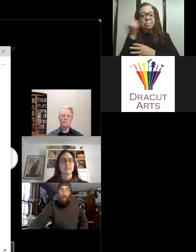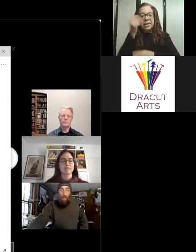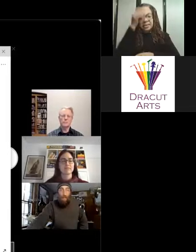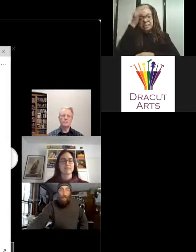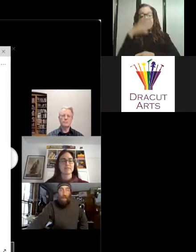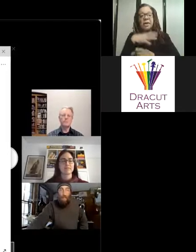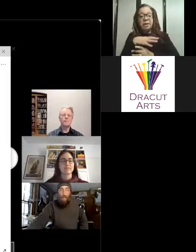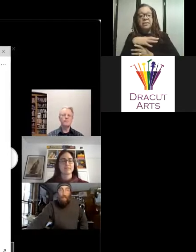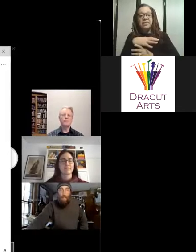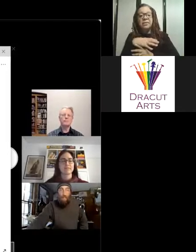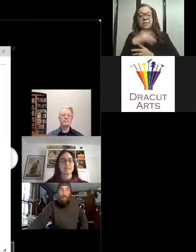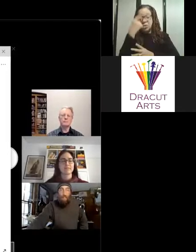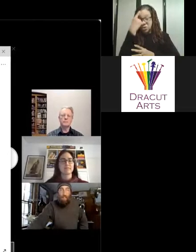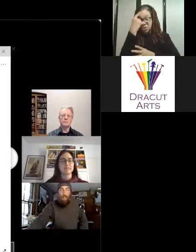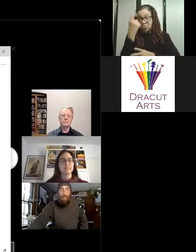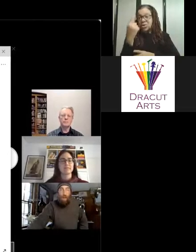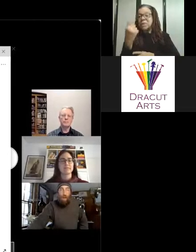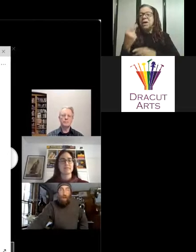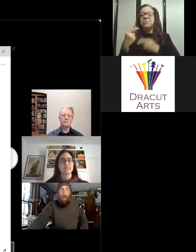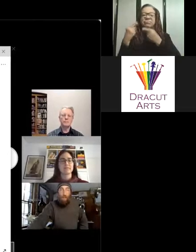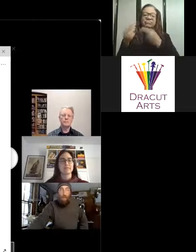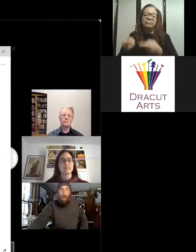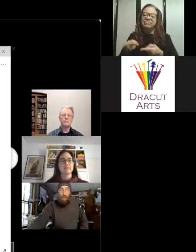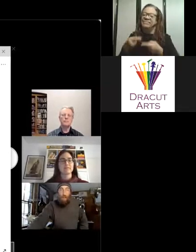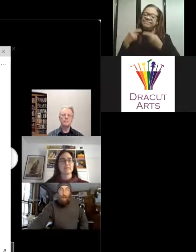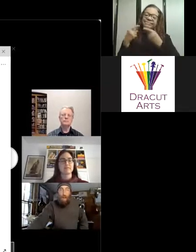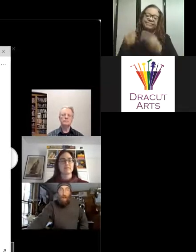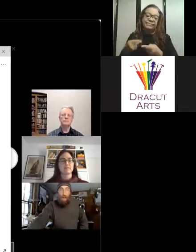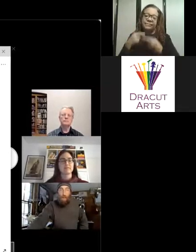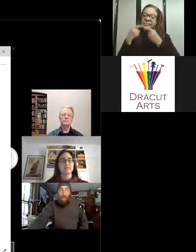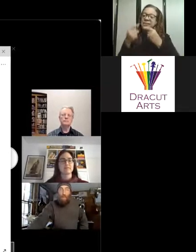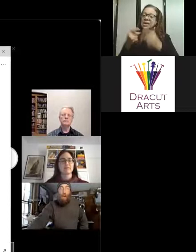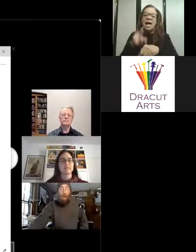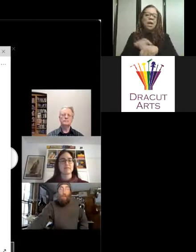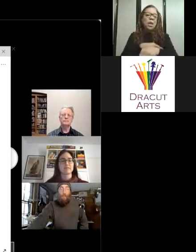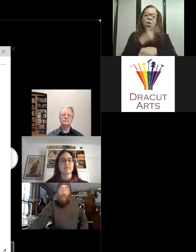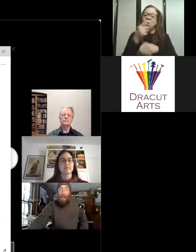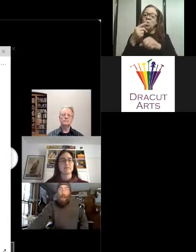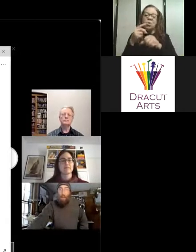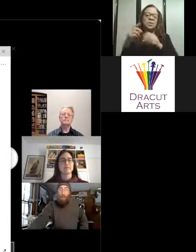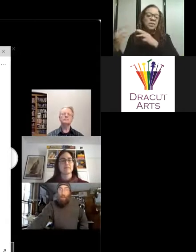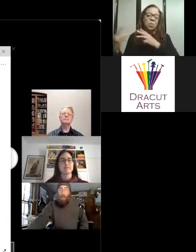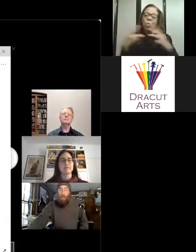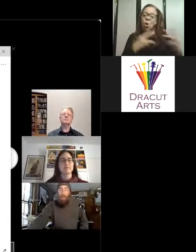dreamed of how relentless and long and drawn out-- and long drawn out-- that